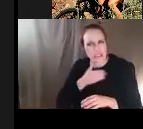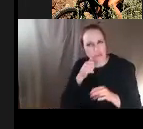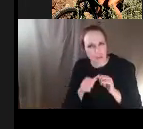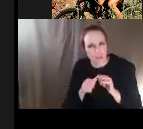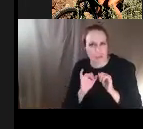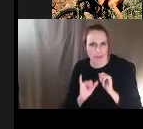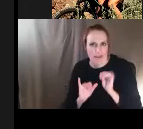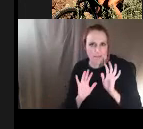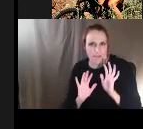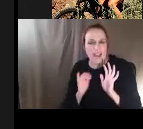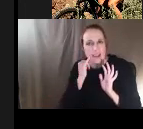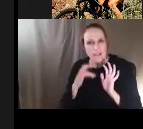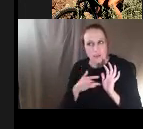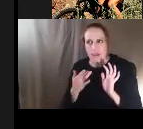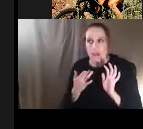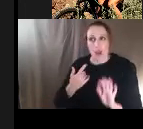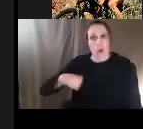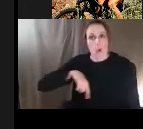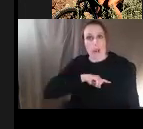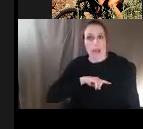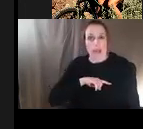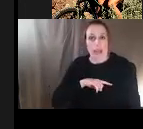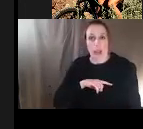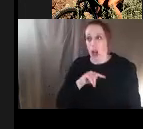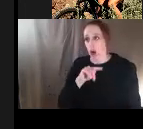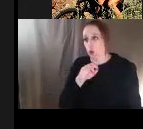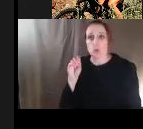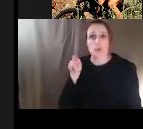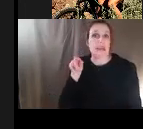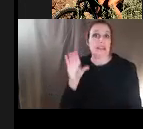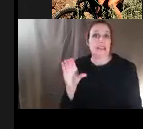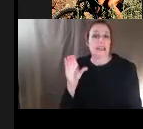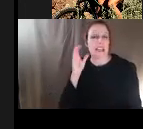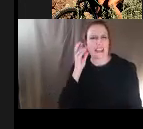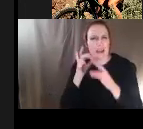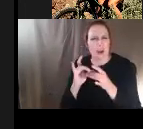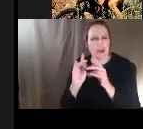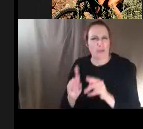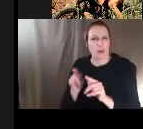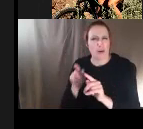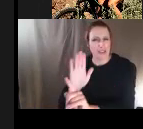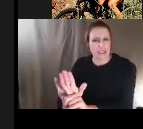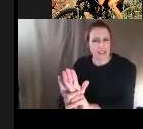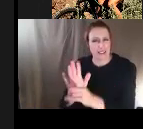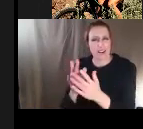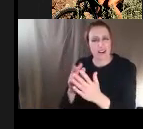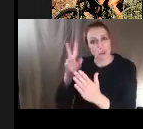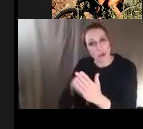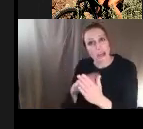little bit too sensitive and too politically correct. Read a little bit more, especially that